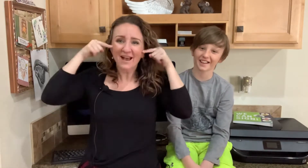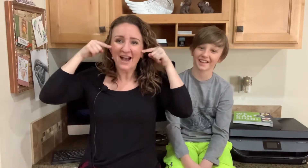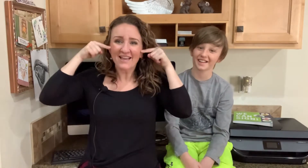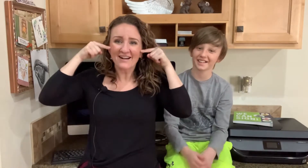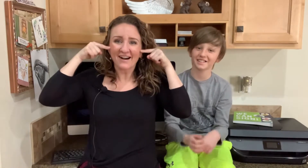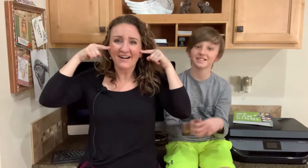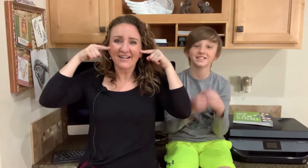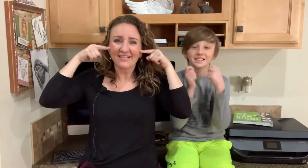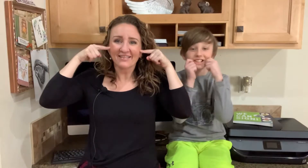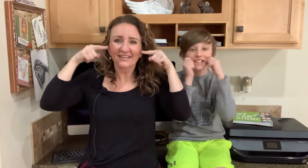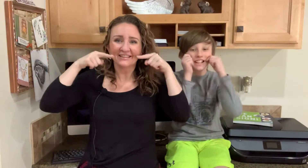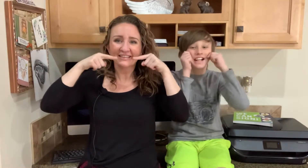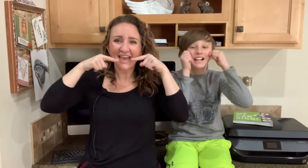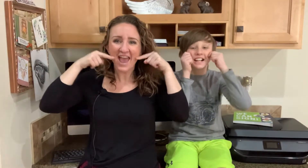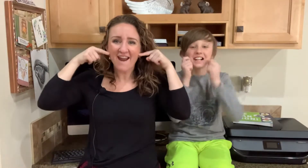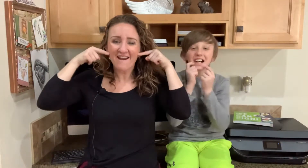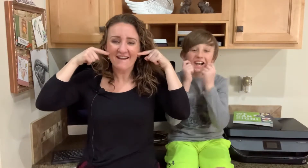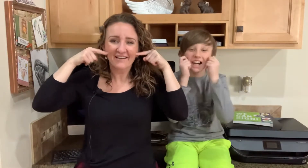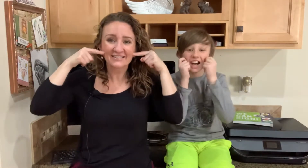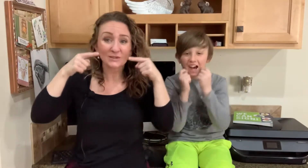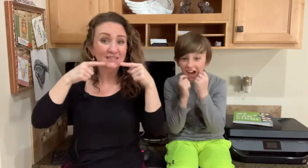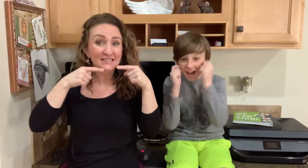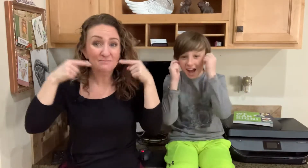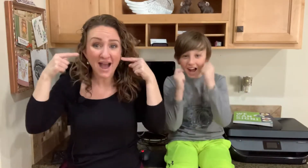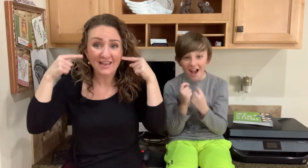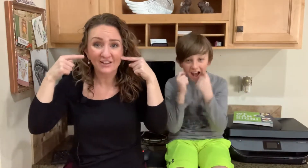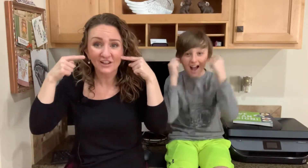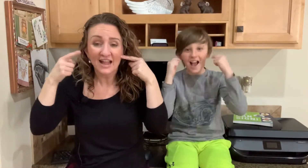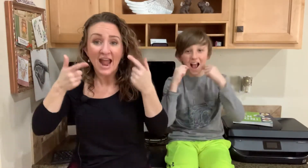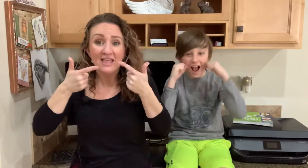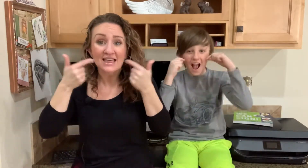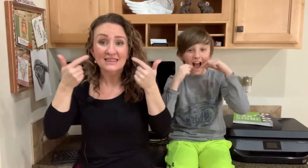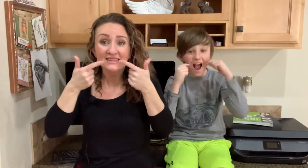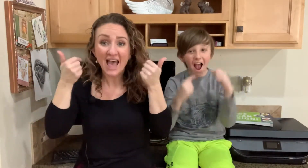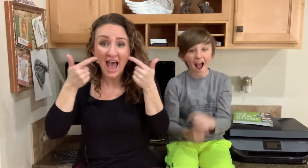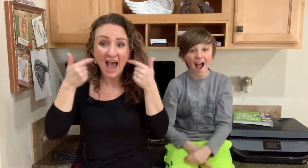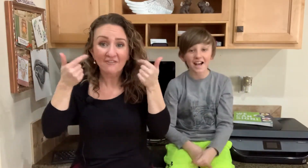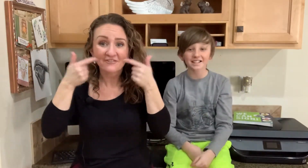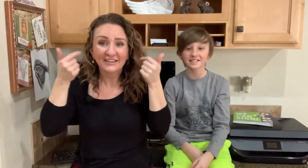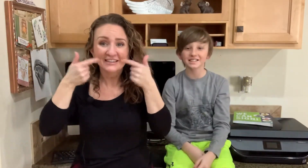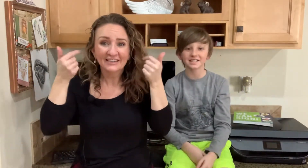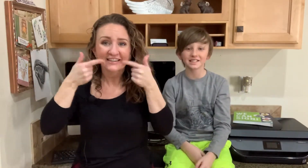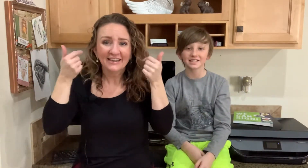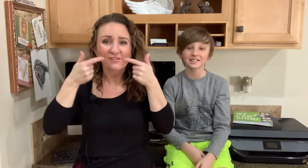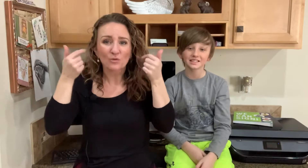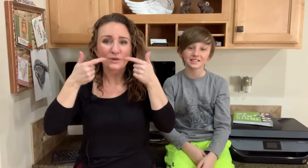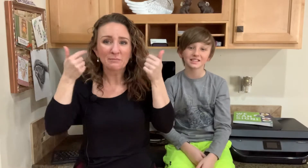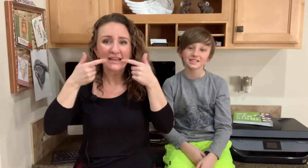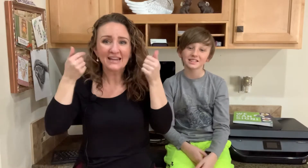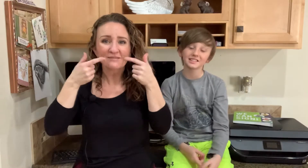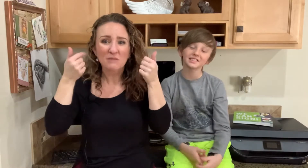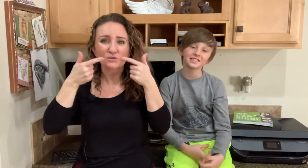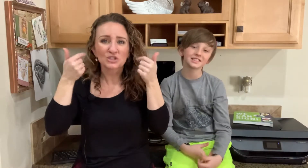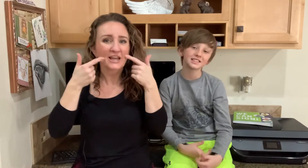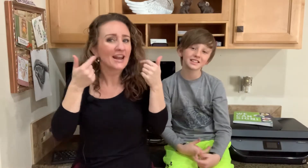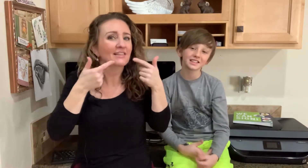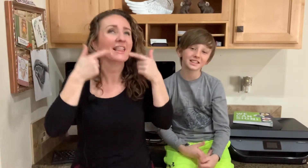Smile! There! So, smile and then laugh is a repeated motion.